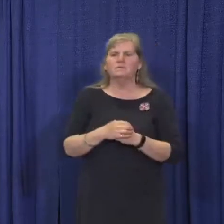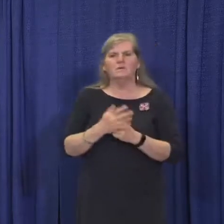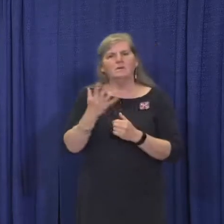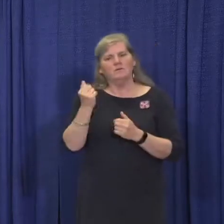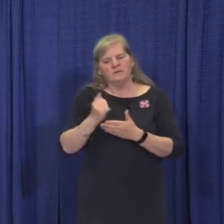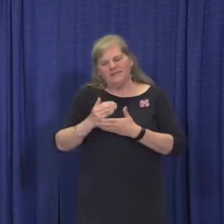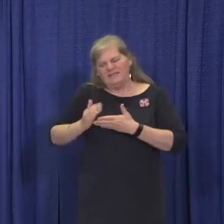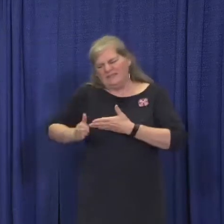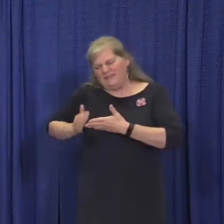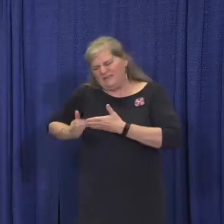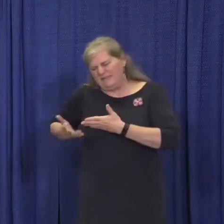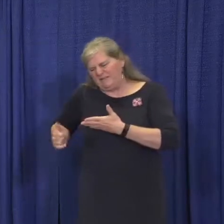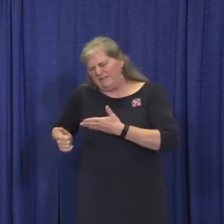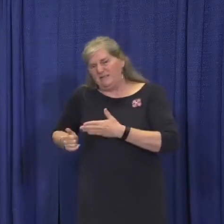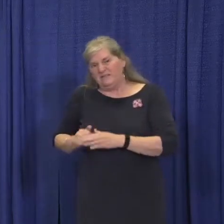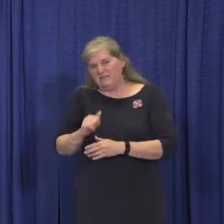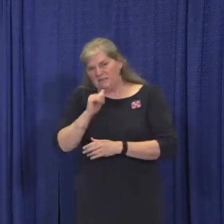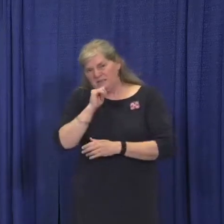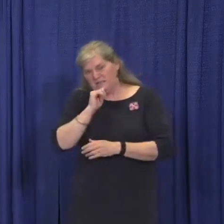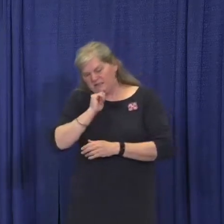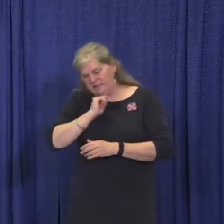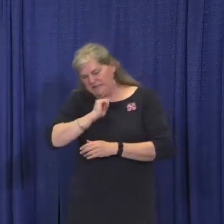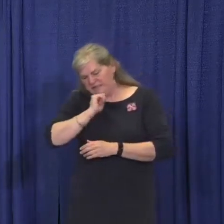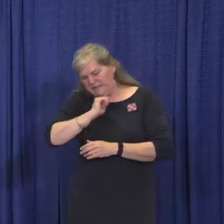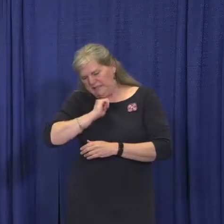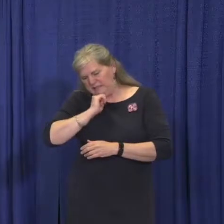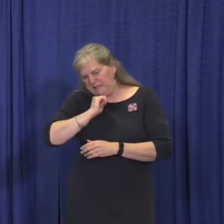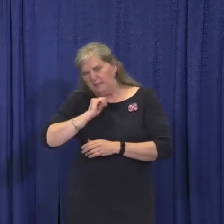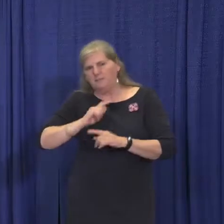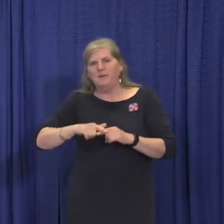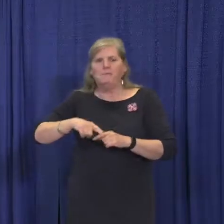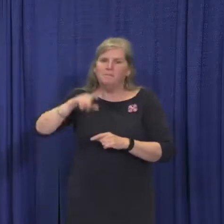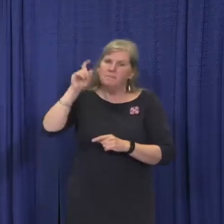we want to get over it. I know we are all sick of it but